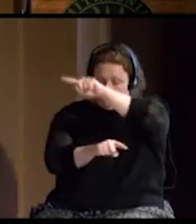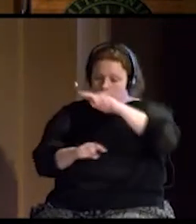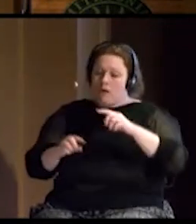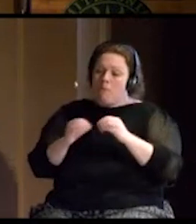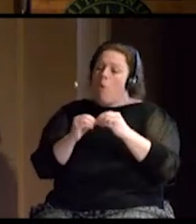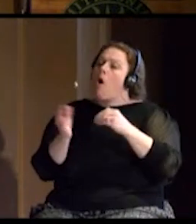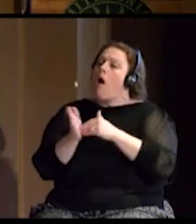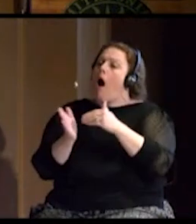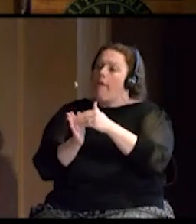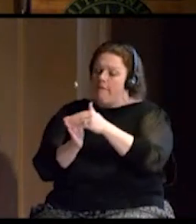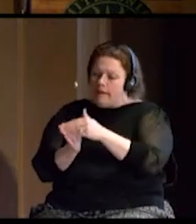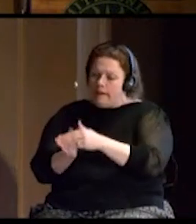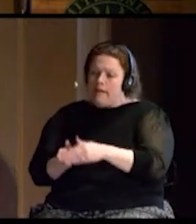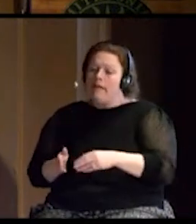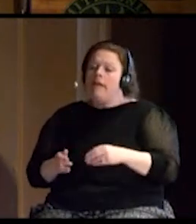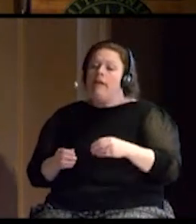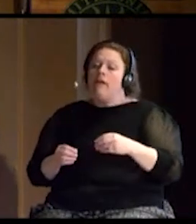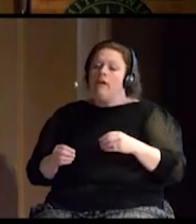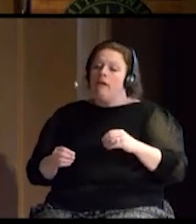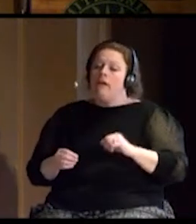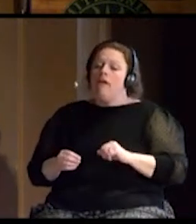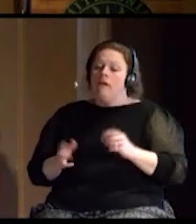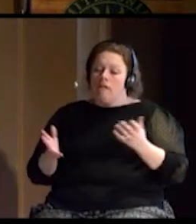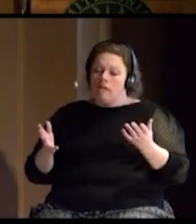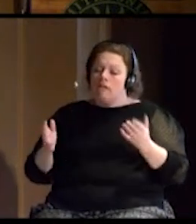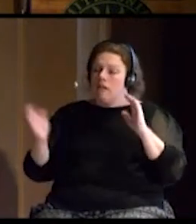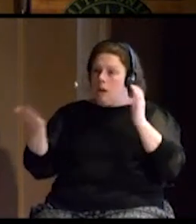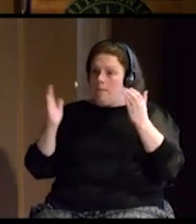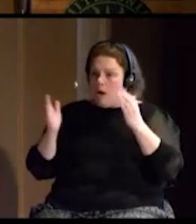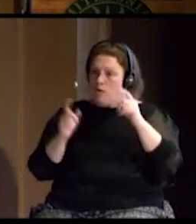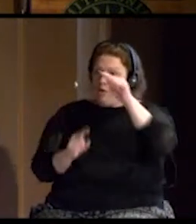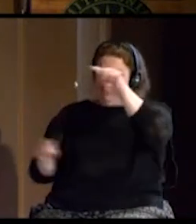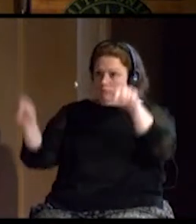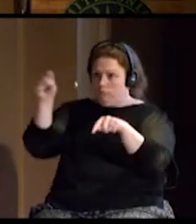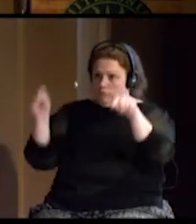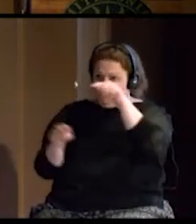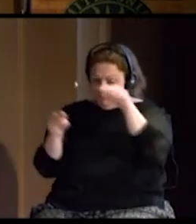into the water column than vice versa, as we can see in this diagram